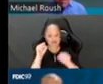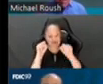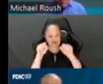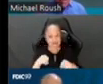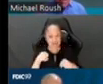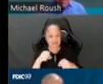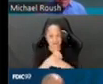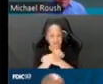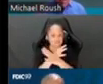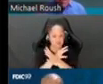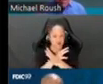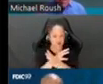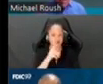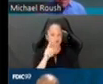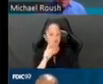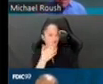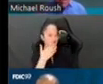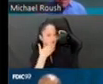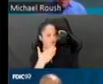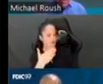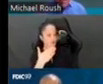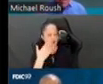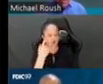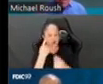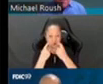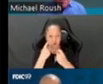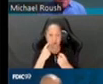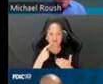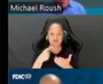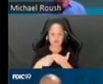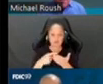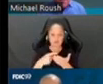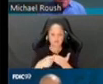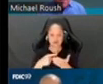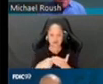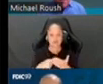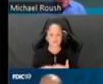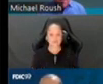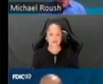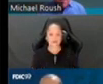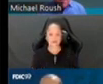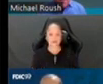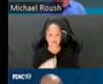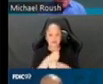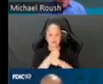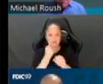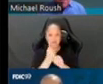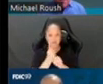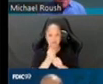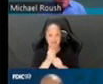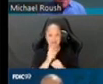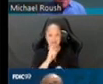Kenneth Worthey >> That's a great question. We've talked about making the reality guide.